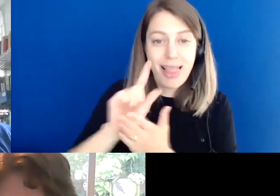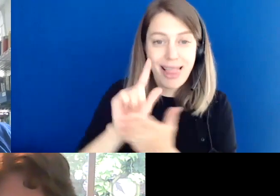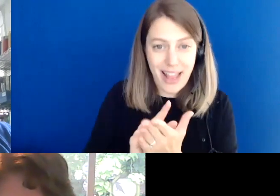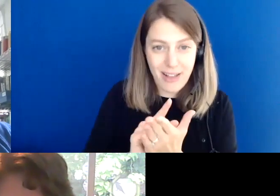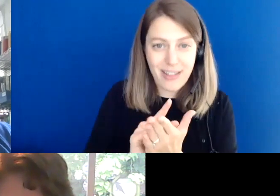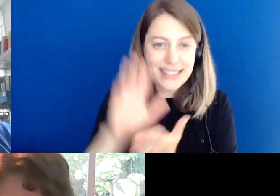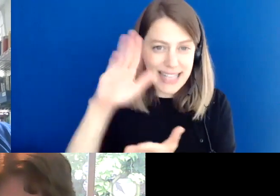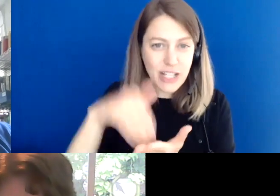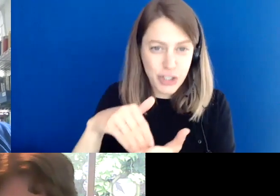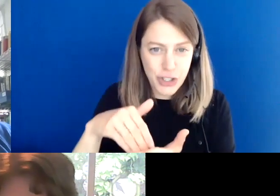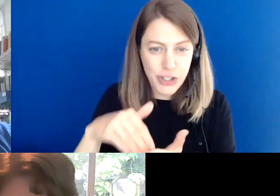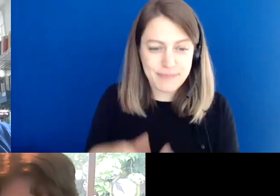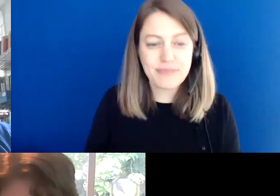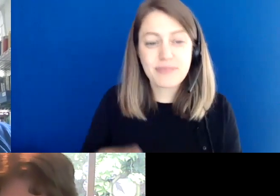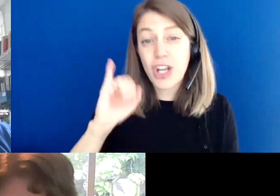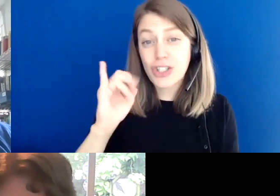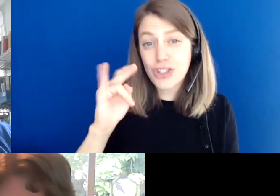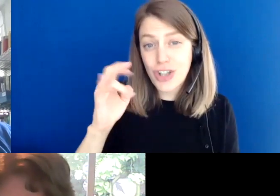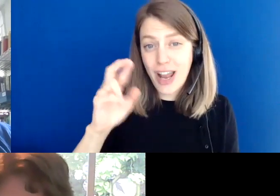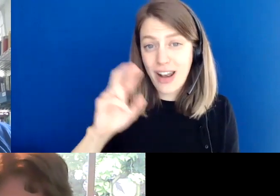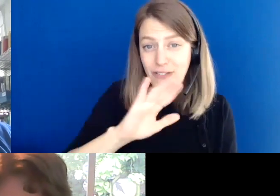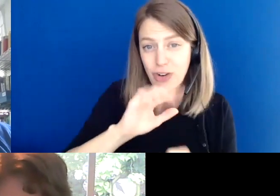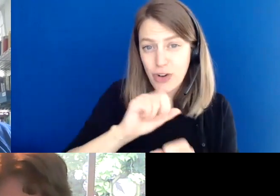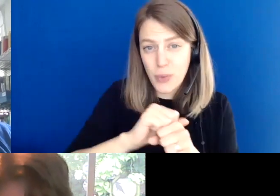Jennifer's work focuses primarily on the Americans with